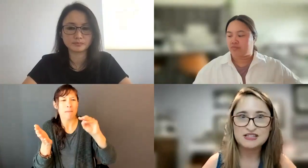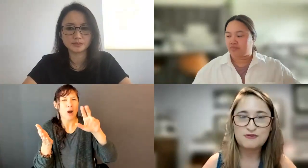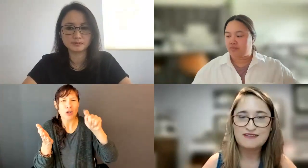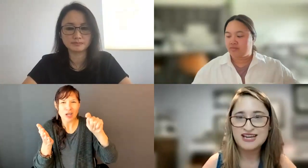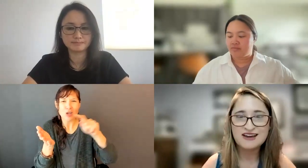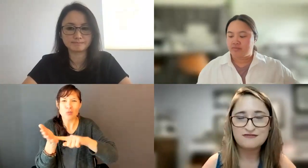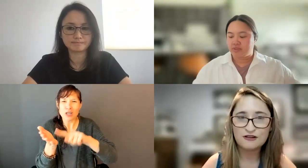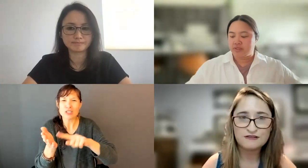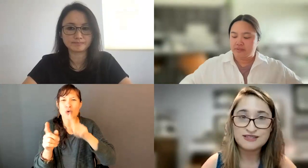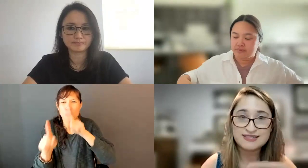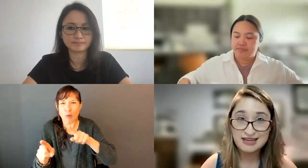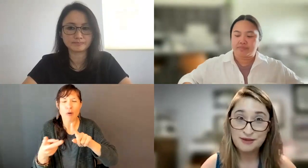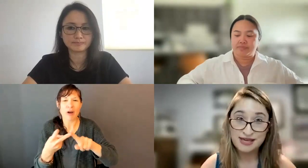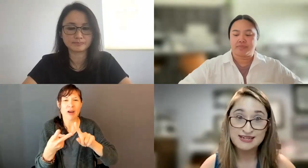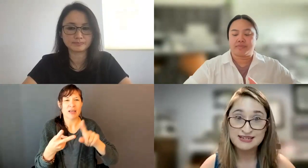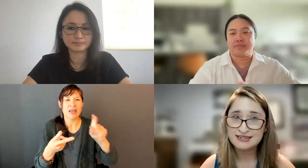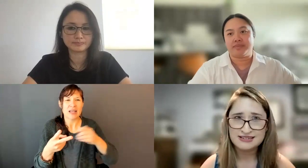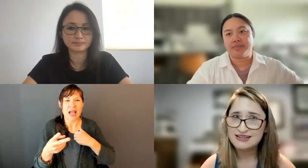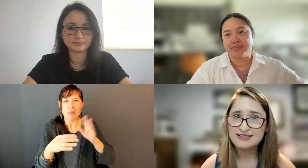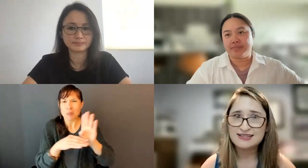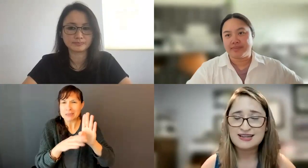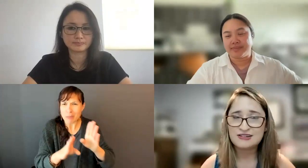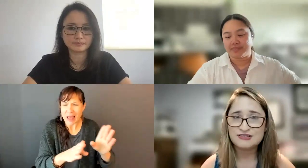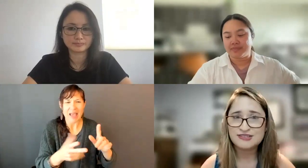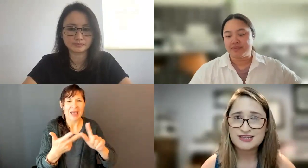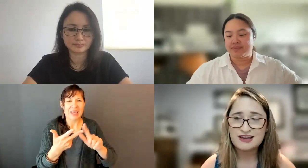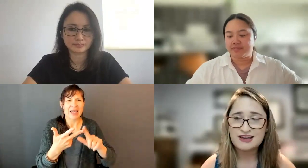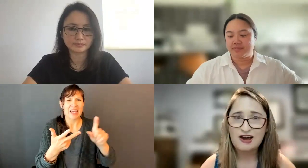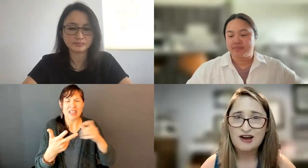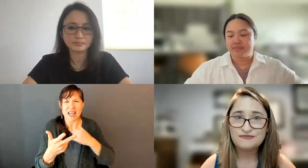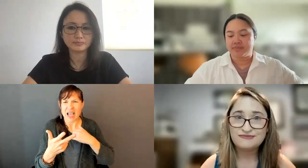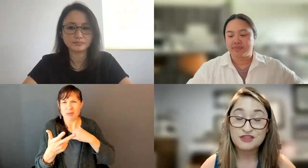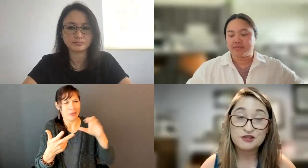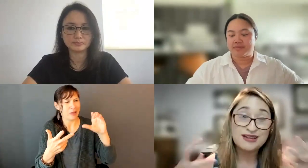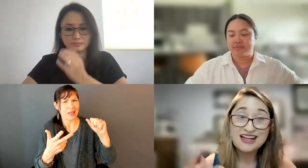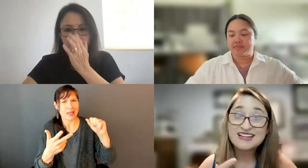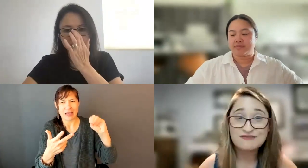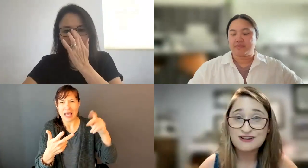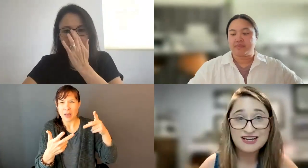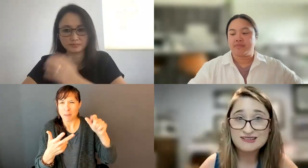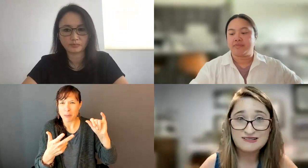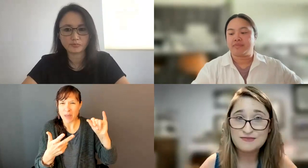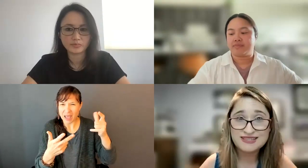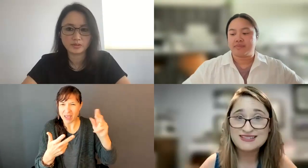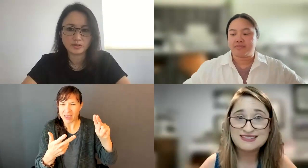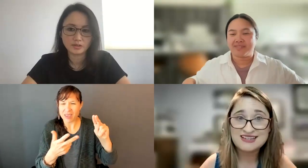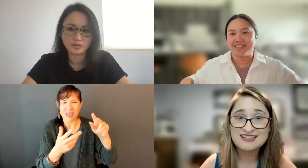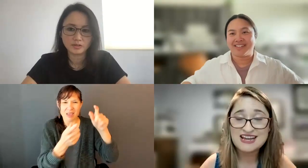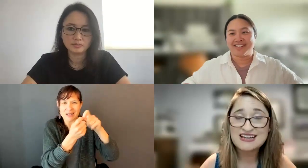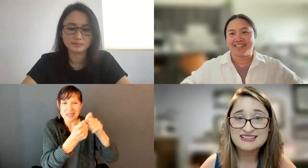And you have to have all of these campaign details. The reality of running a business day to day